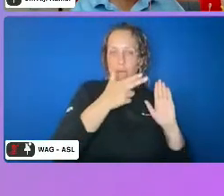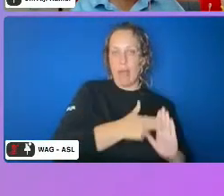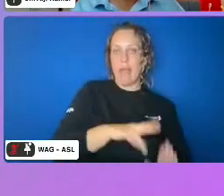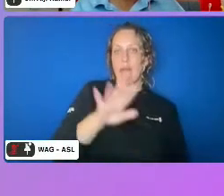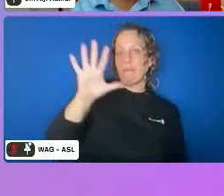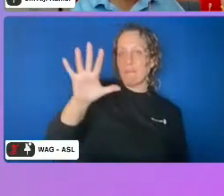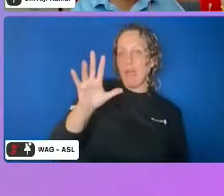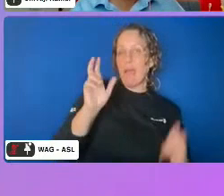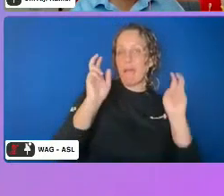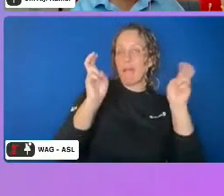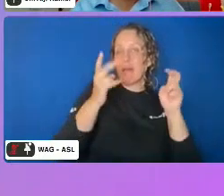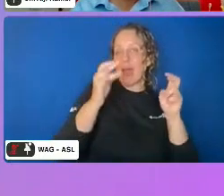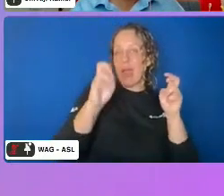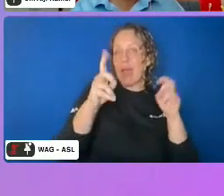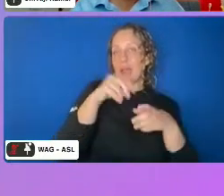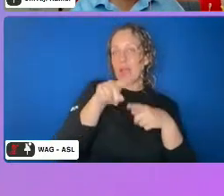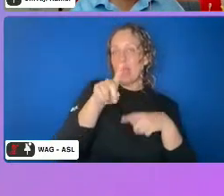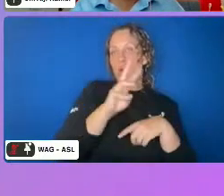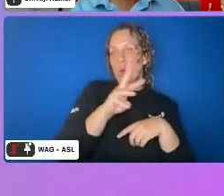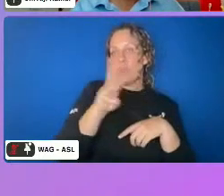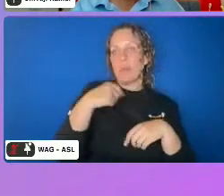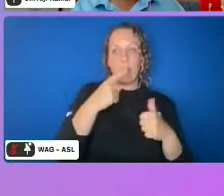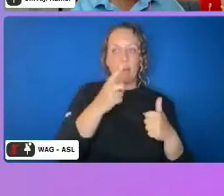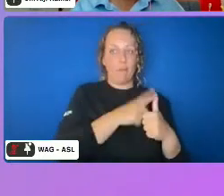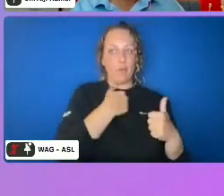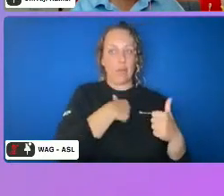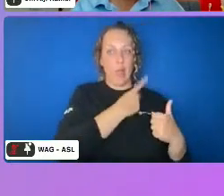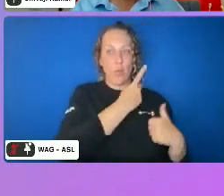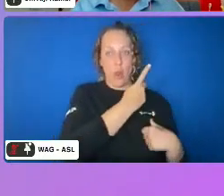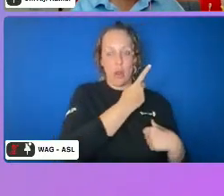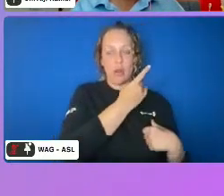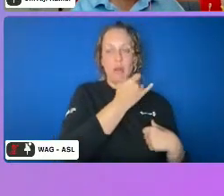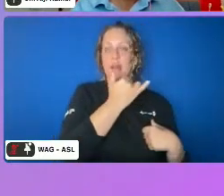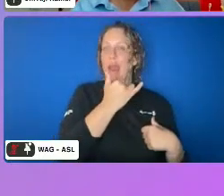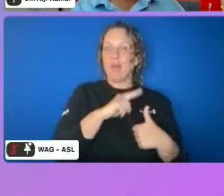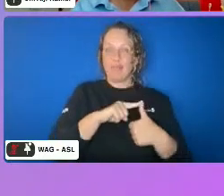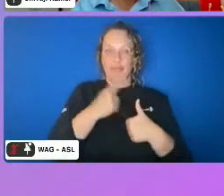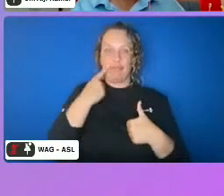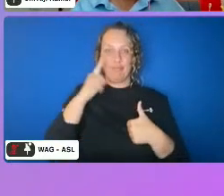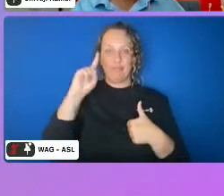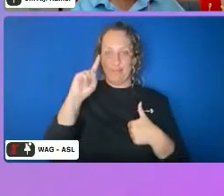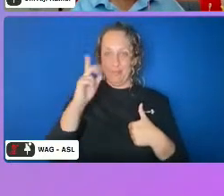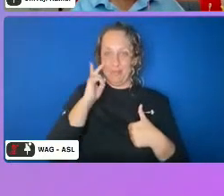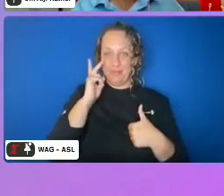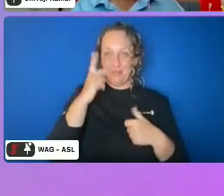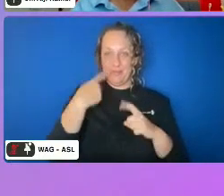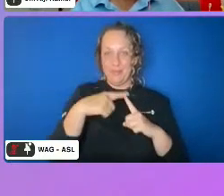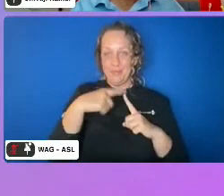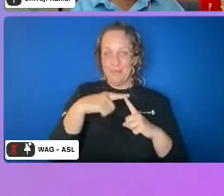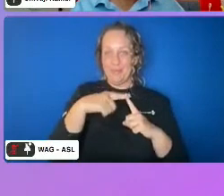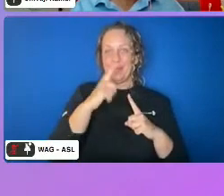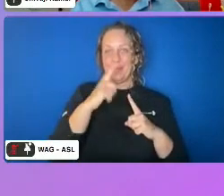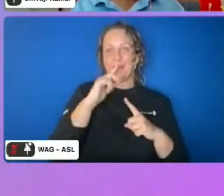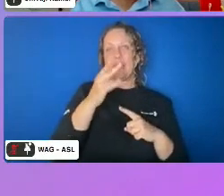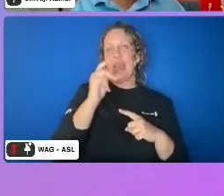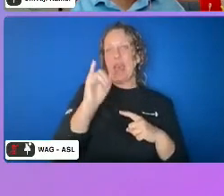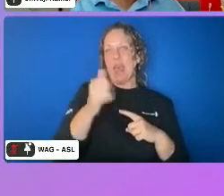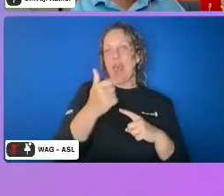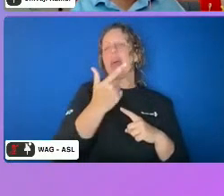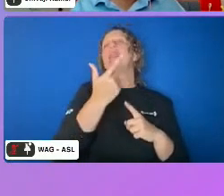that we could find on your site. Remember the first time around it said just one. So that's already promising. Looks like our heading semantics changes have worked.